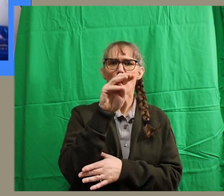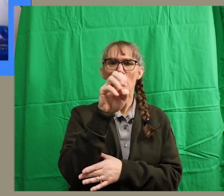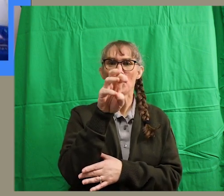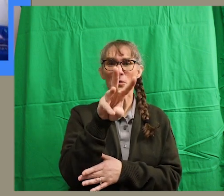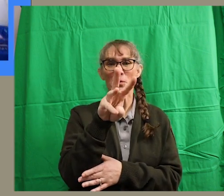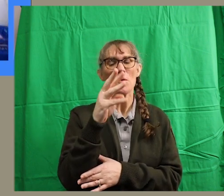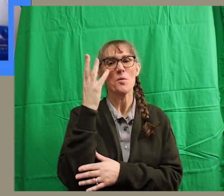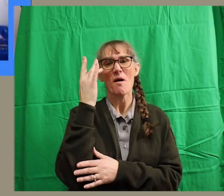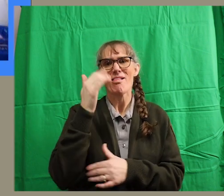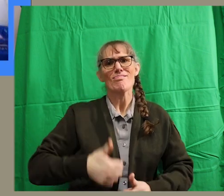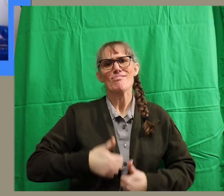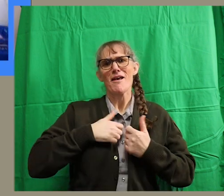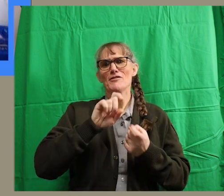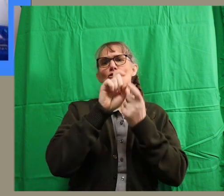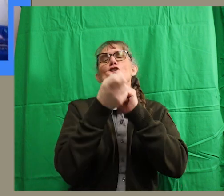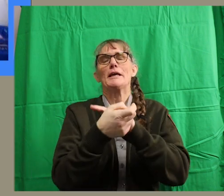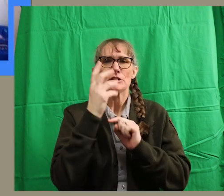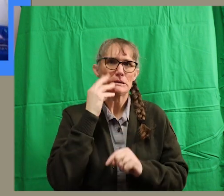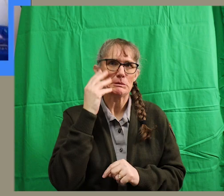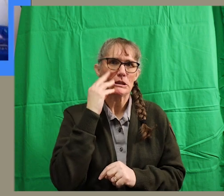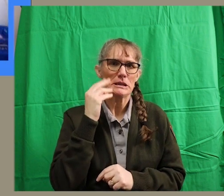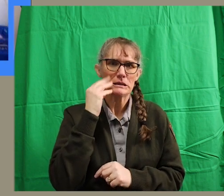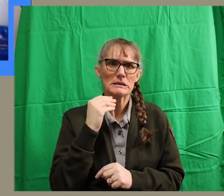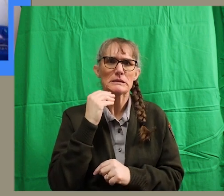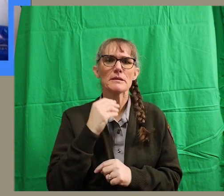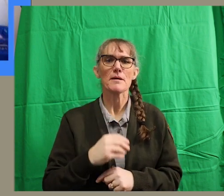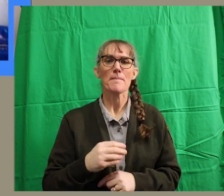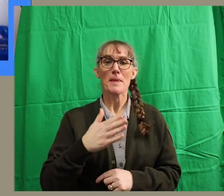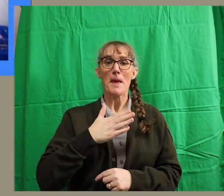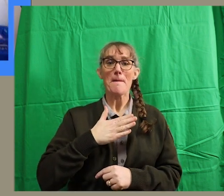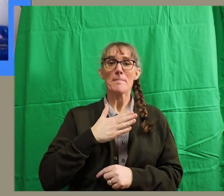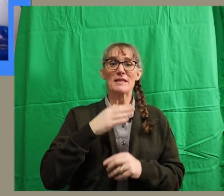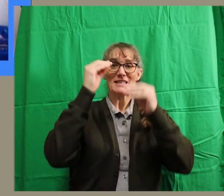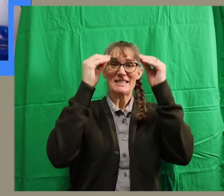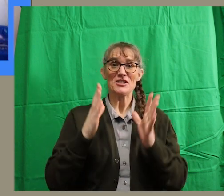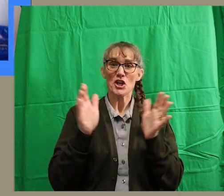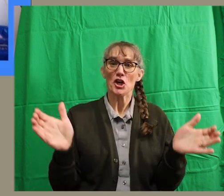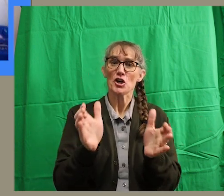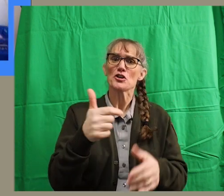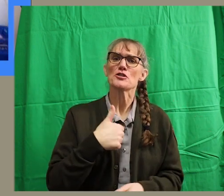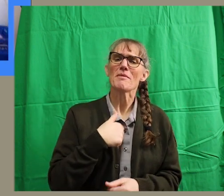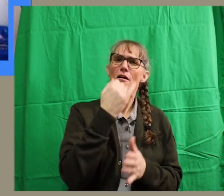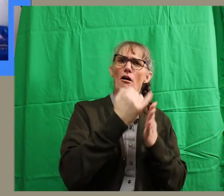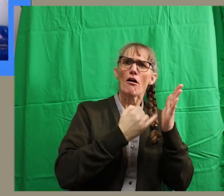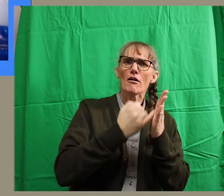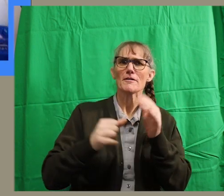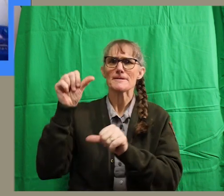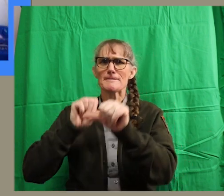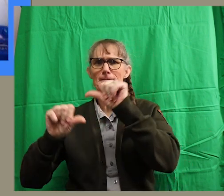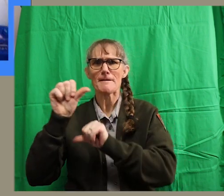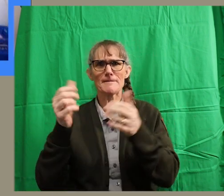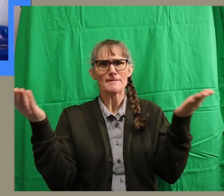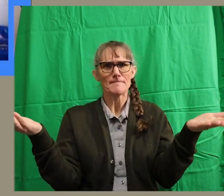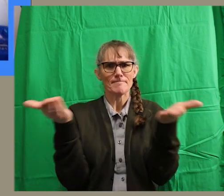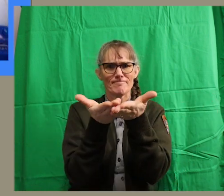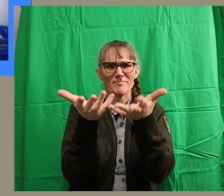encouraged me to combine my interests in art and science, um and it really made me feel like there was a place for me in the science world,